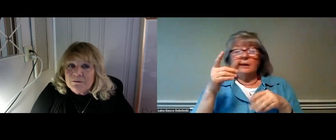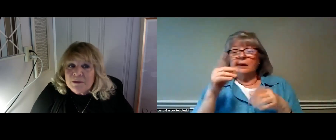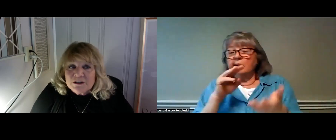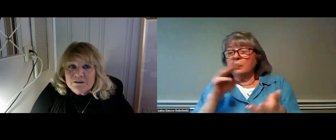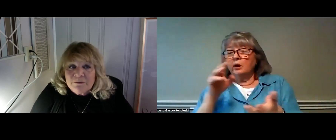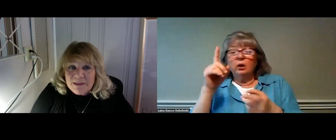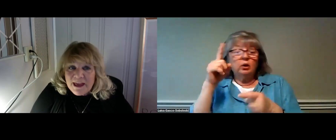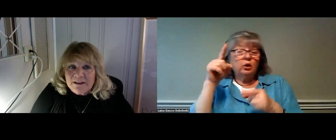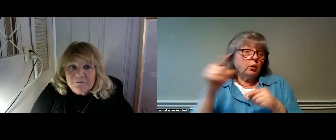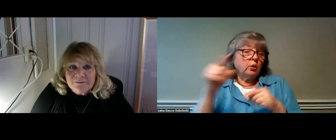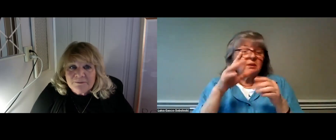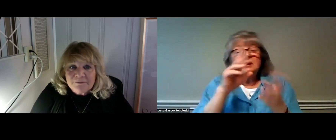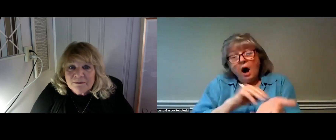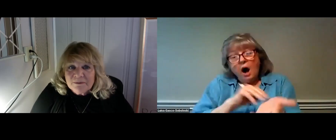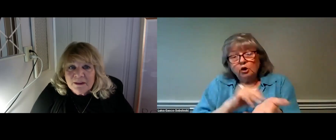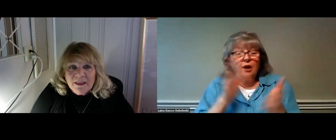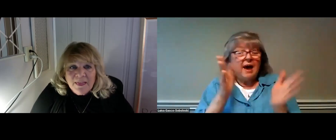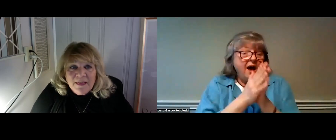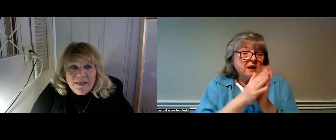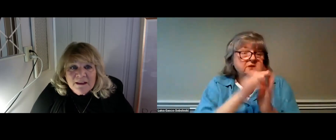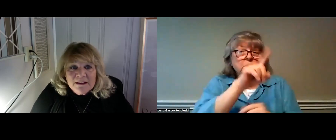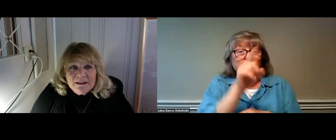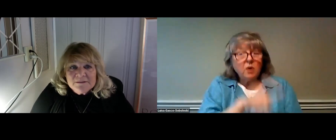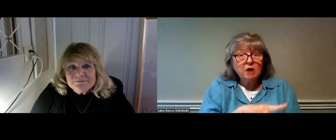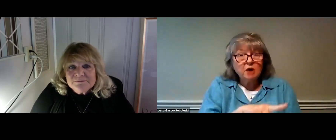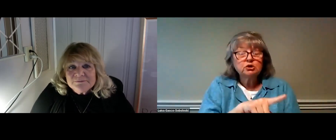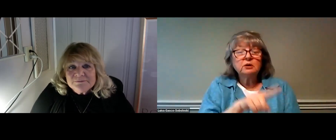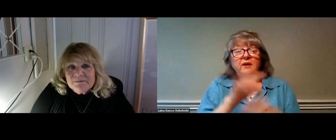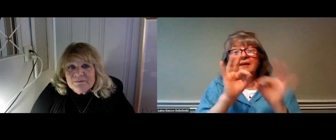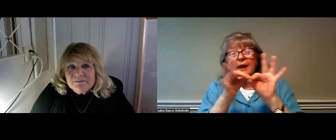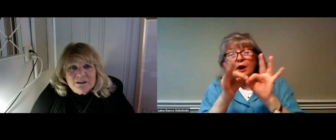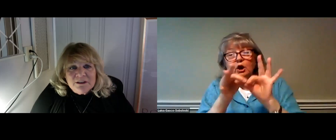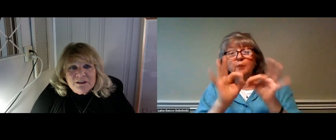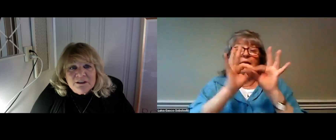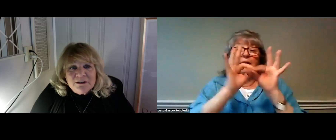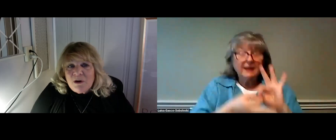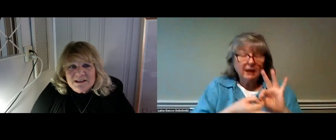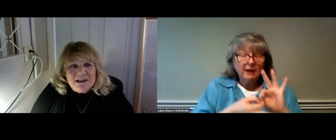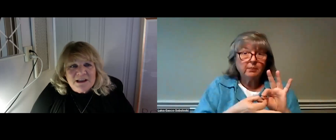information from that. If the doctor, you want to ask the